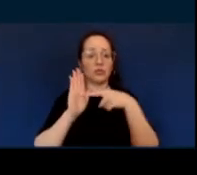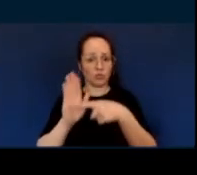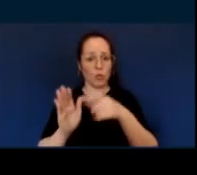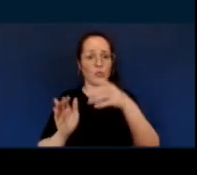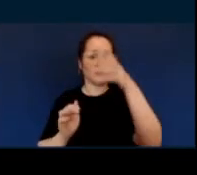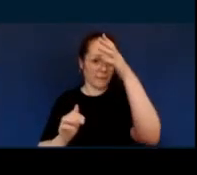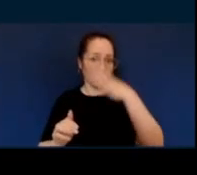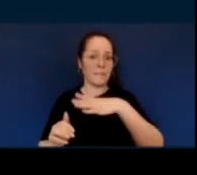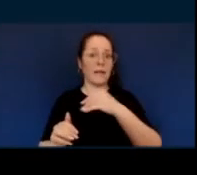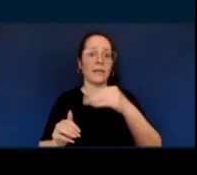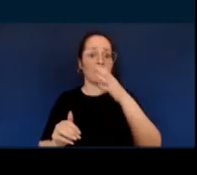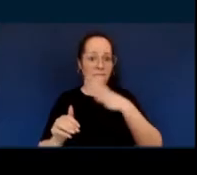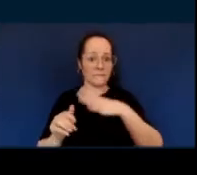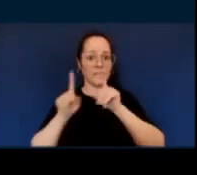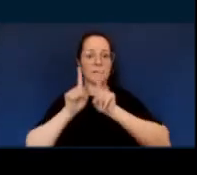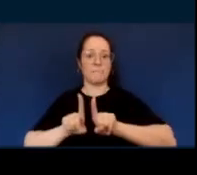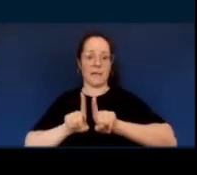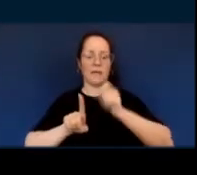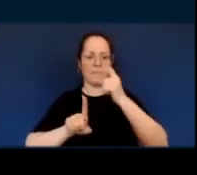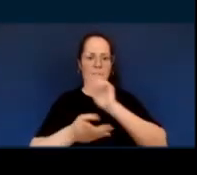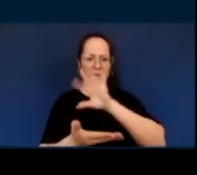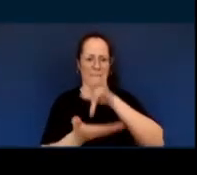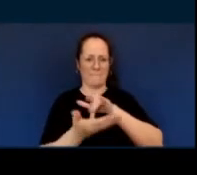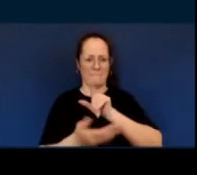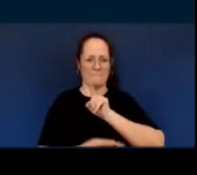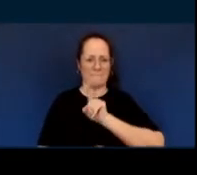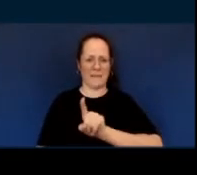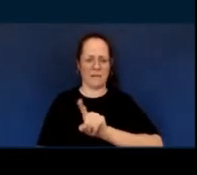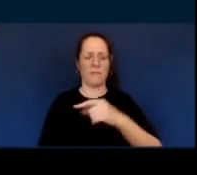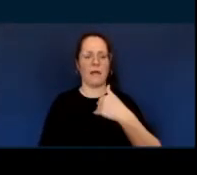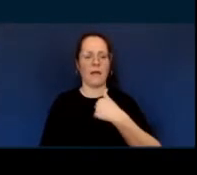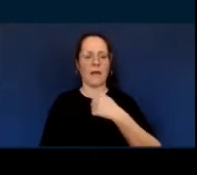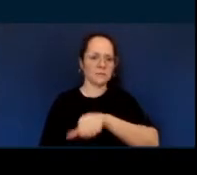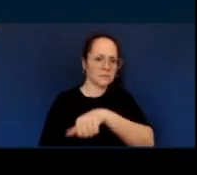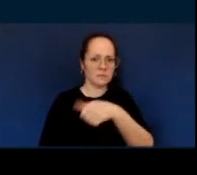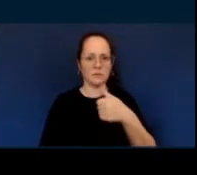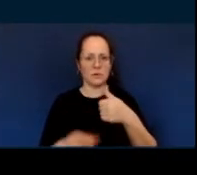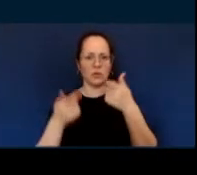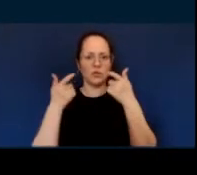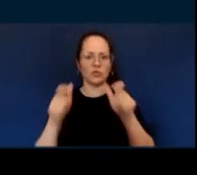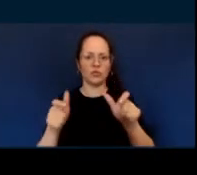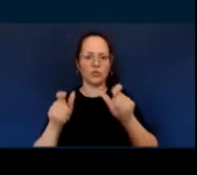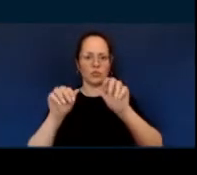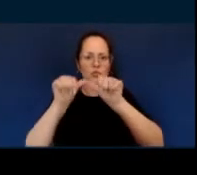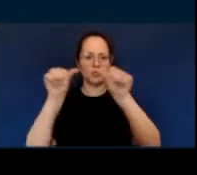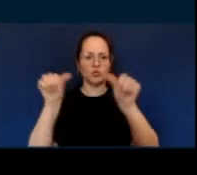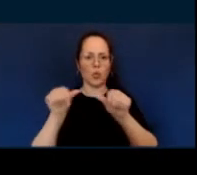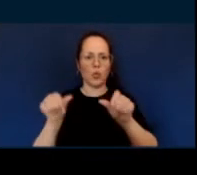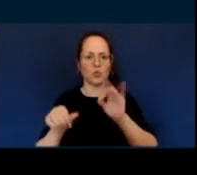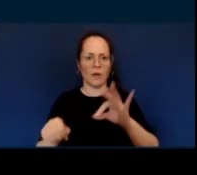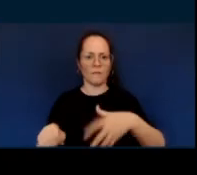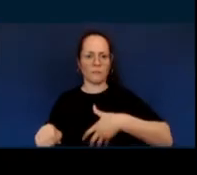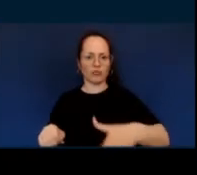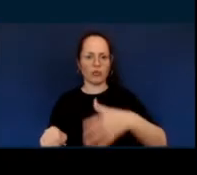BUT IF WE LOOK AT THE BOTTOM IN THE MIDDLE, CAN YOU SEE THAT THERE'S A HUGE TORSO OF A PREGNANT WOMEN.